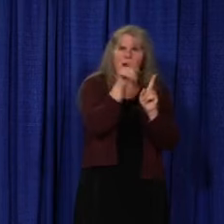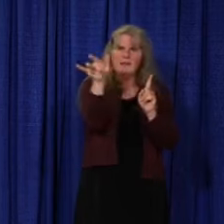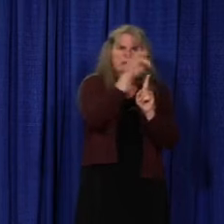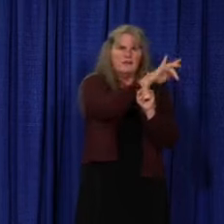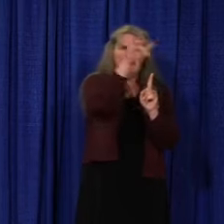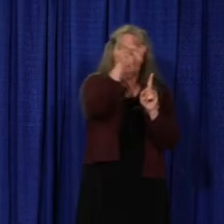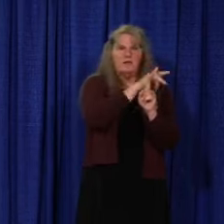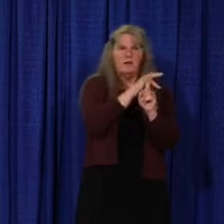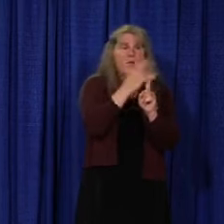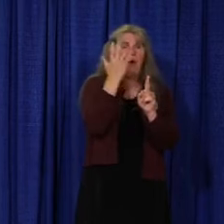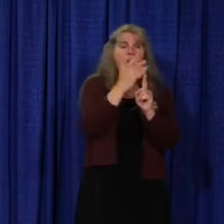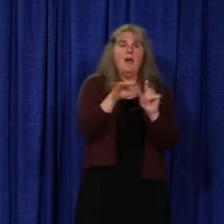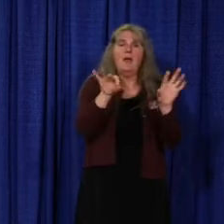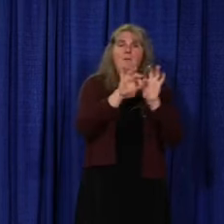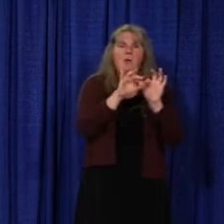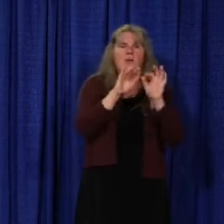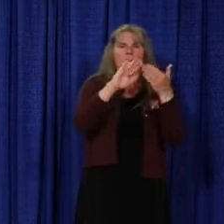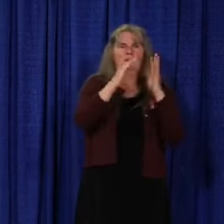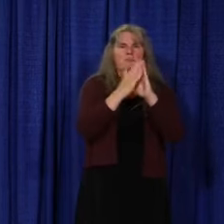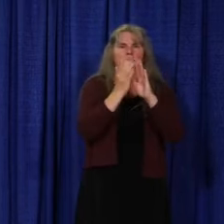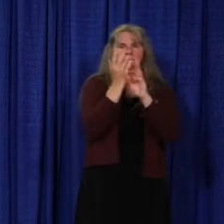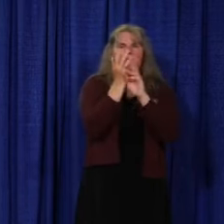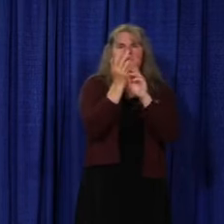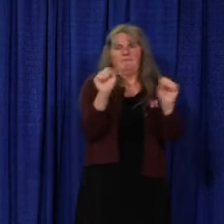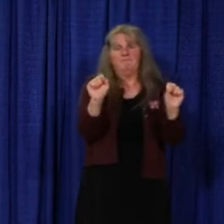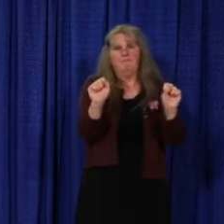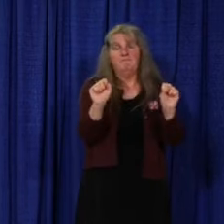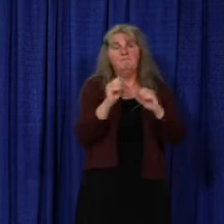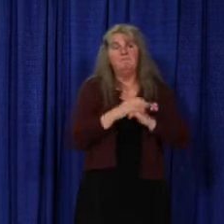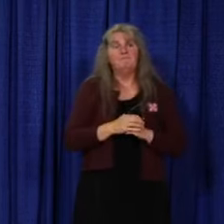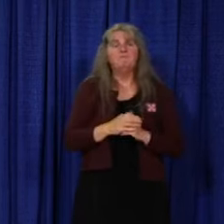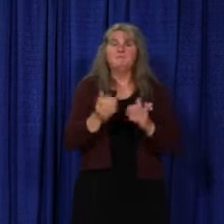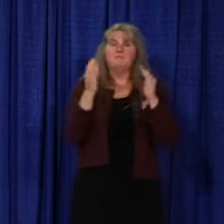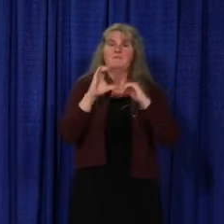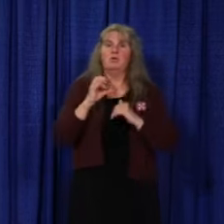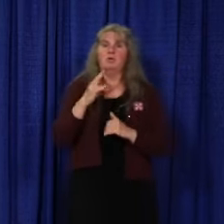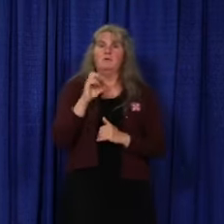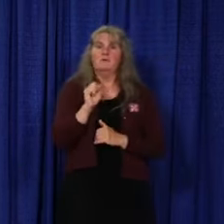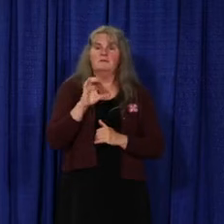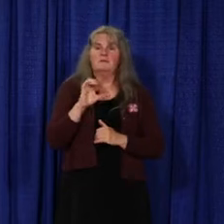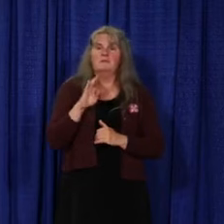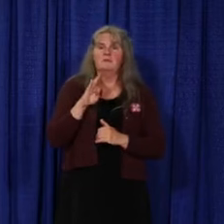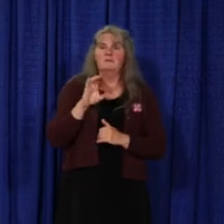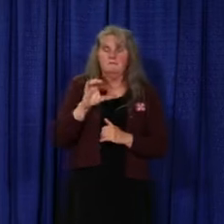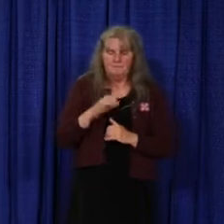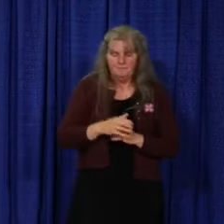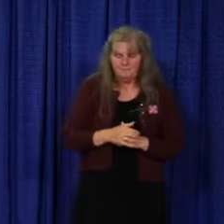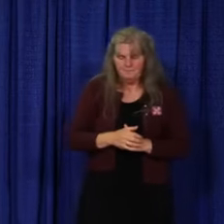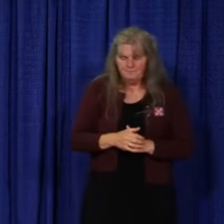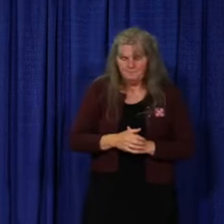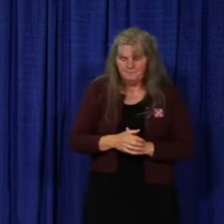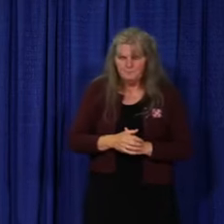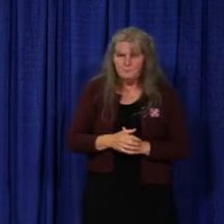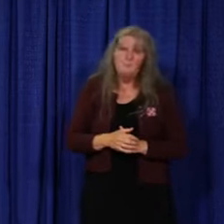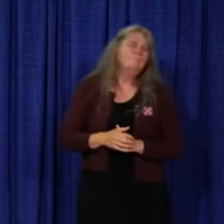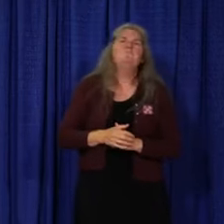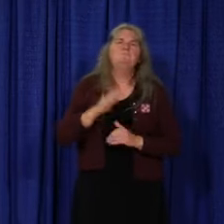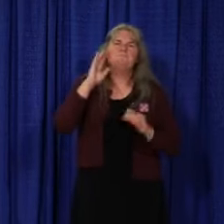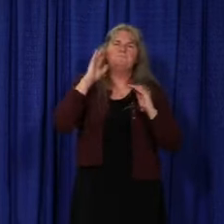safe. Pat: Thank you. We will move now to Chris, CBC. Reporter: Thanks.